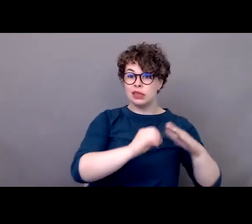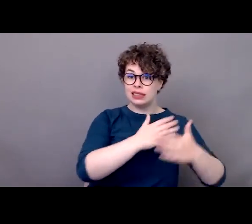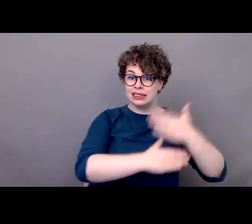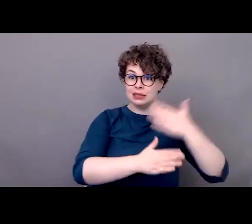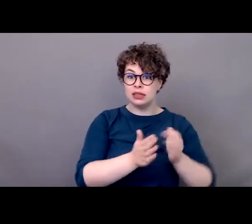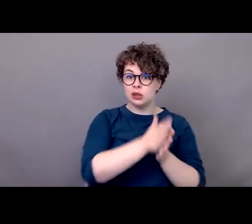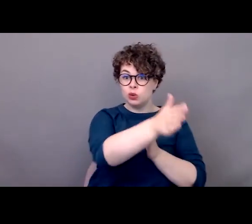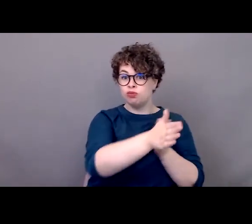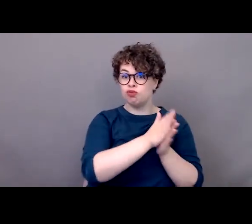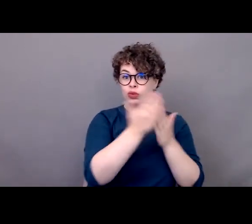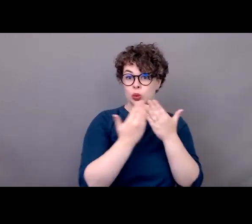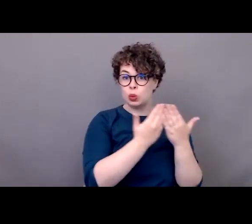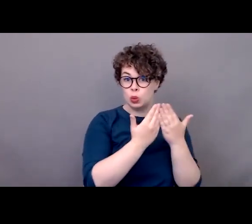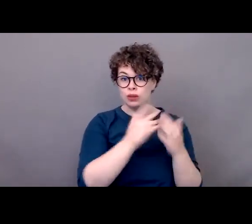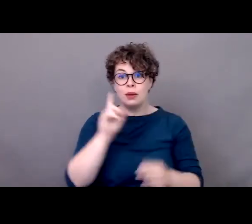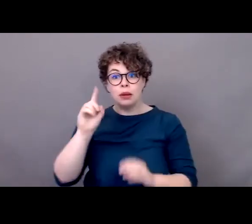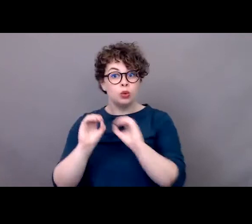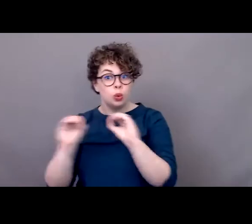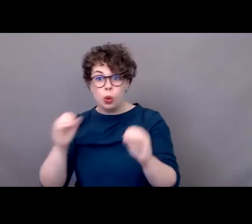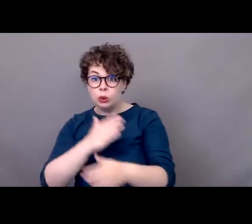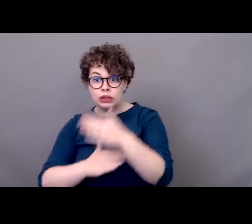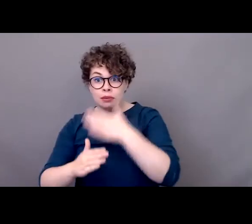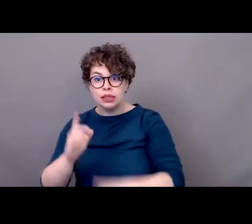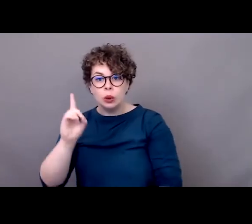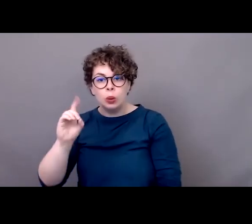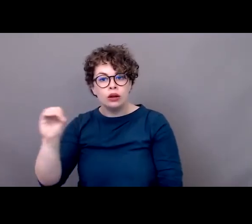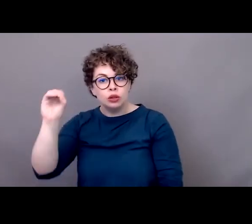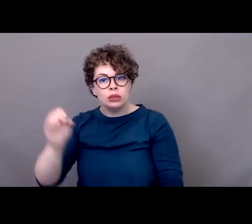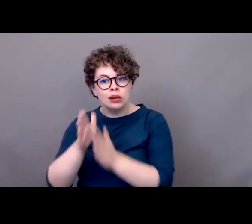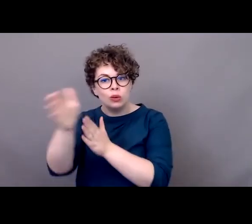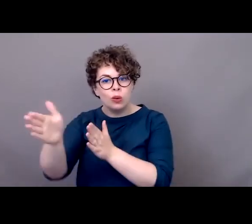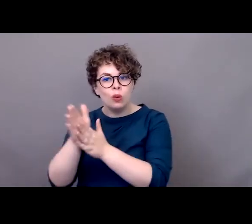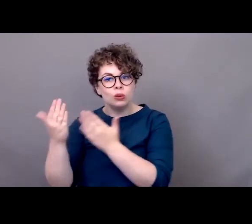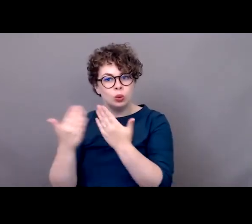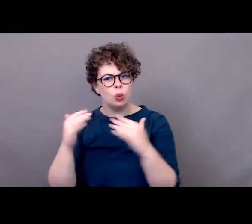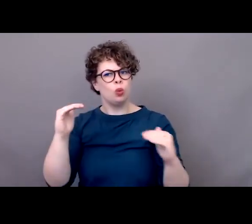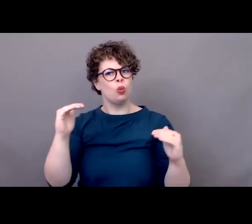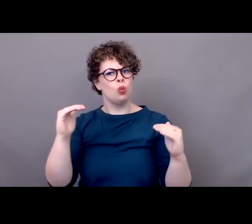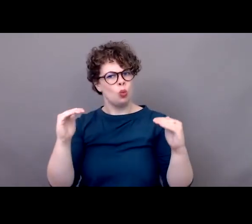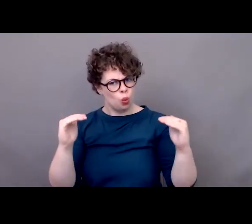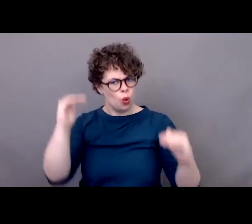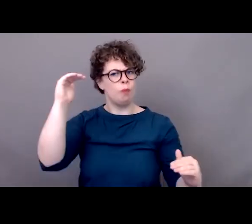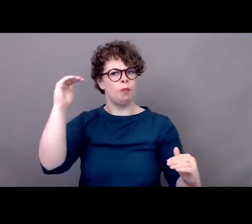While all the children without, were. Only 24% of people with disabilities